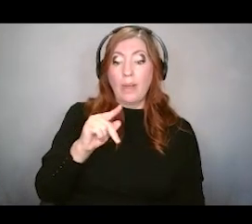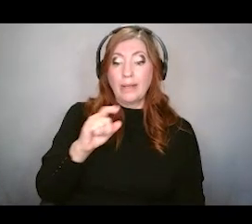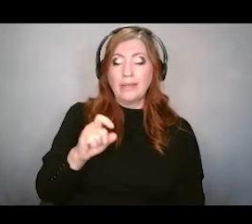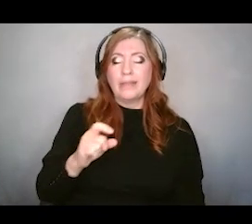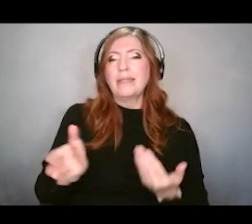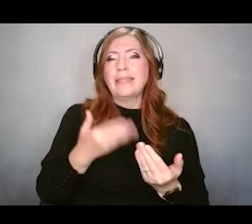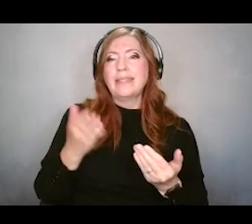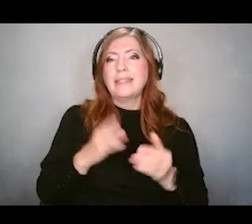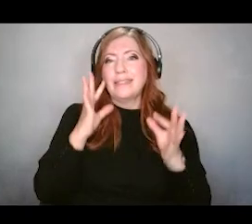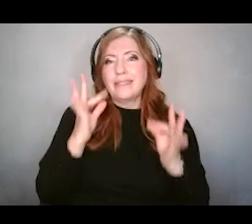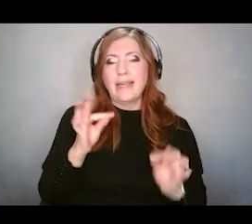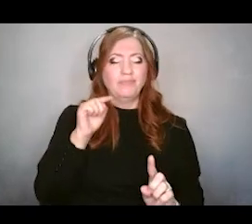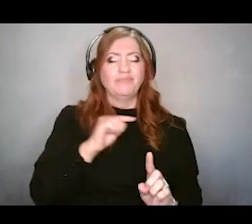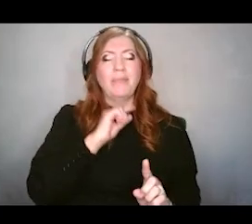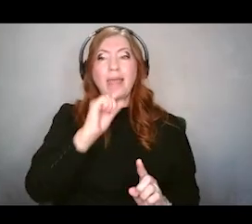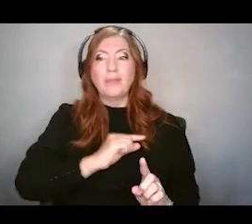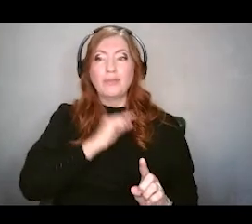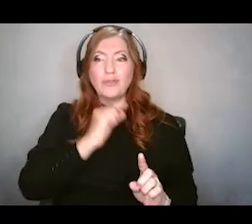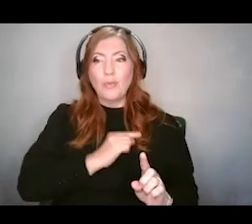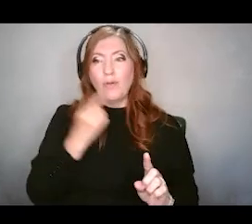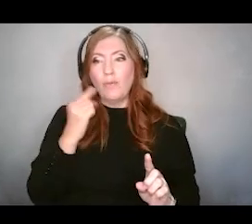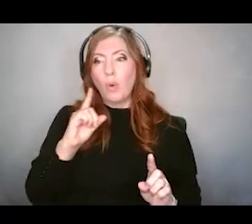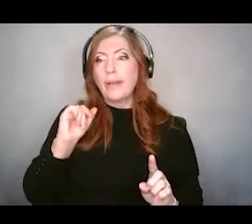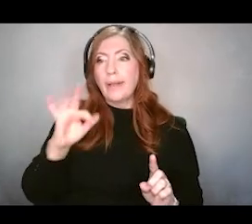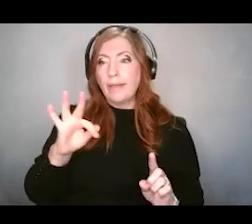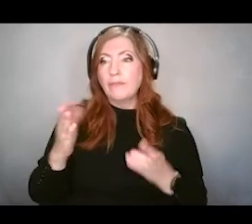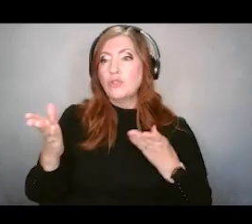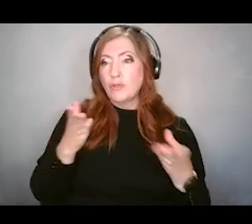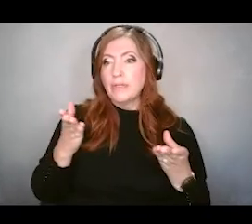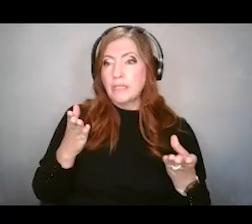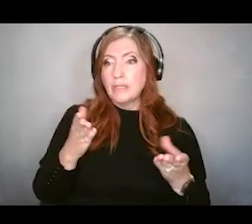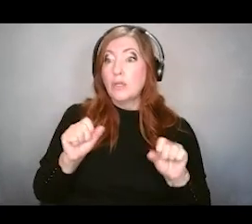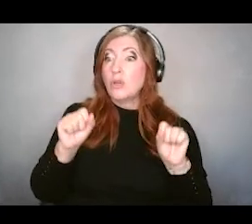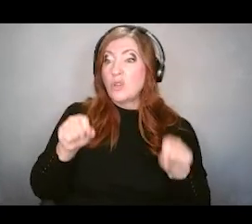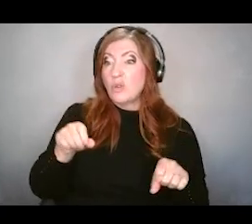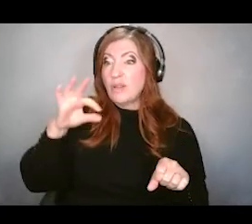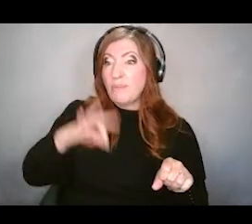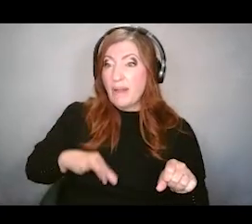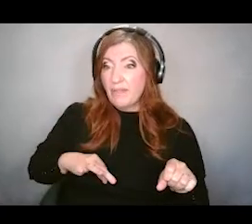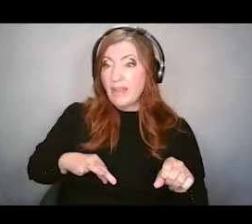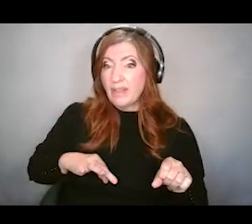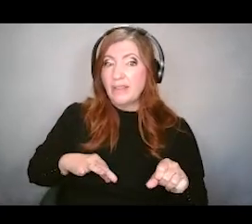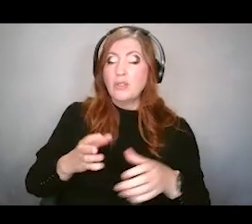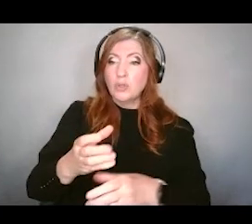determine an individual is eligible for DIF services, it could be beneficial to obtain